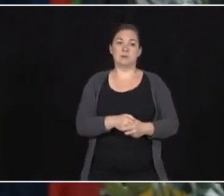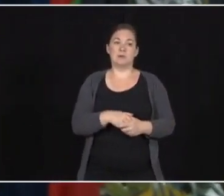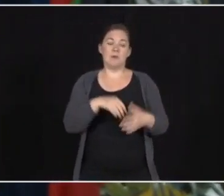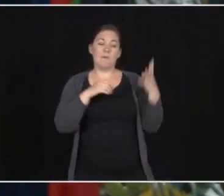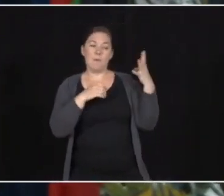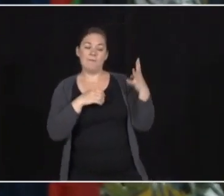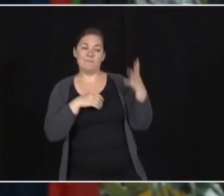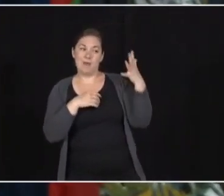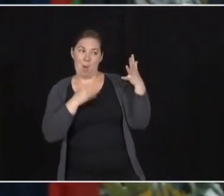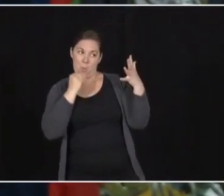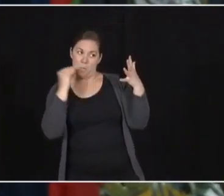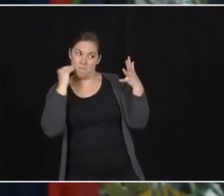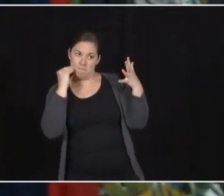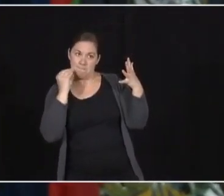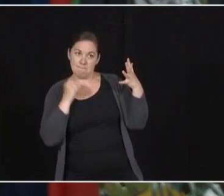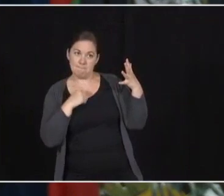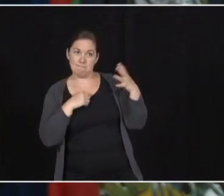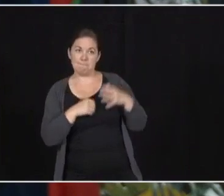One got out of the red and one